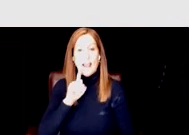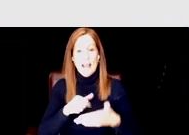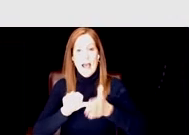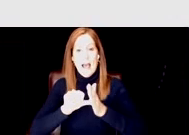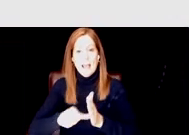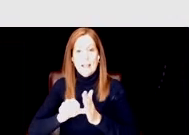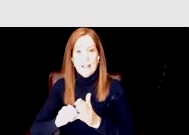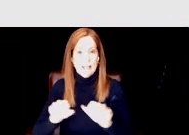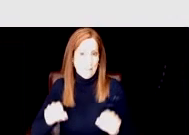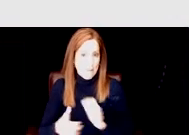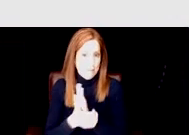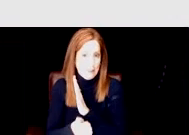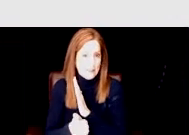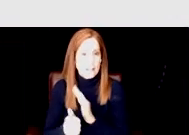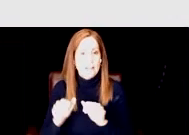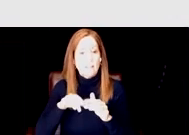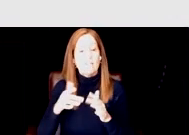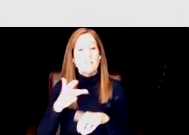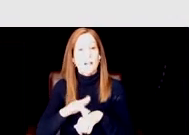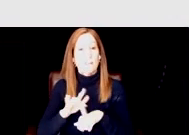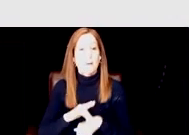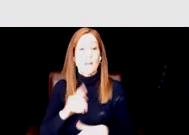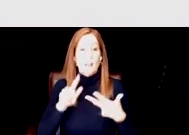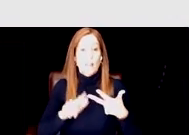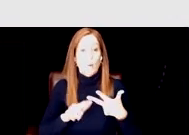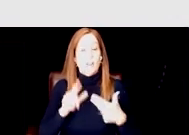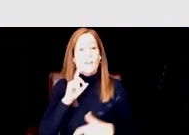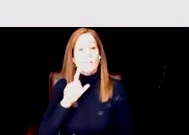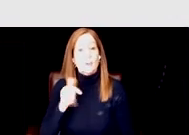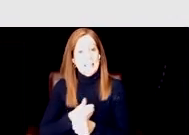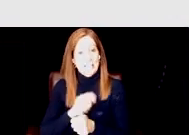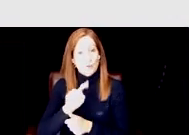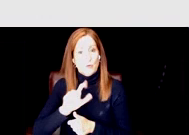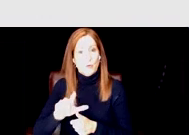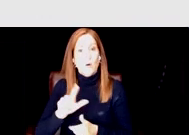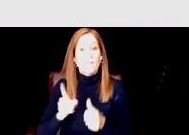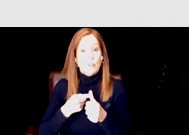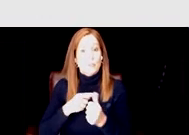For each tool, first address the alert/critical items then the warning items.